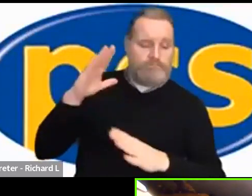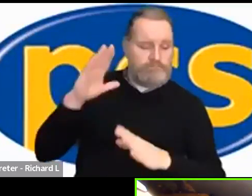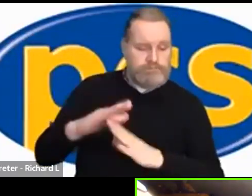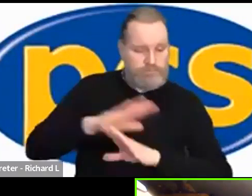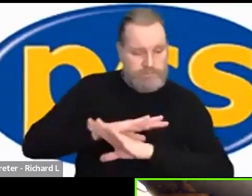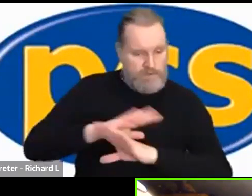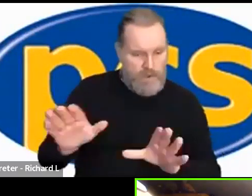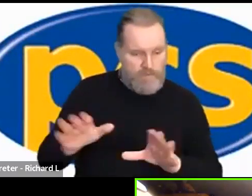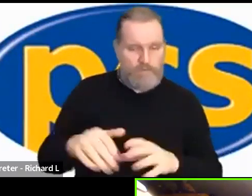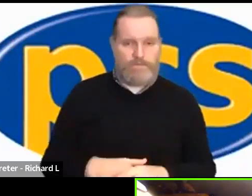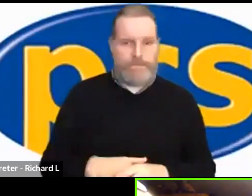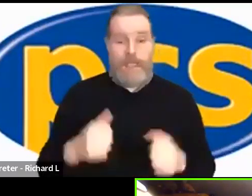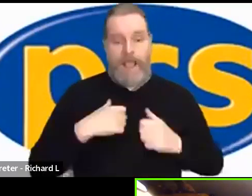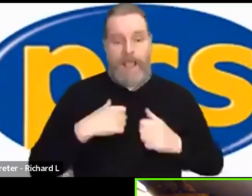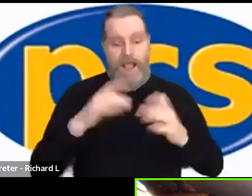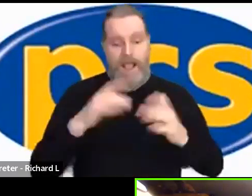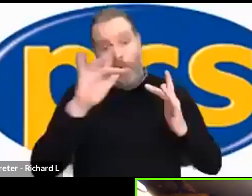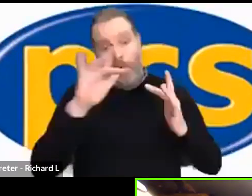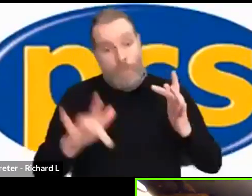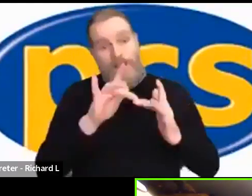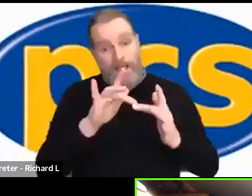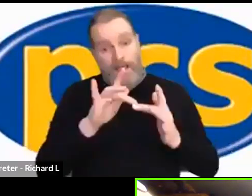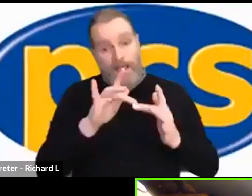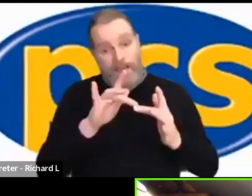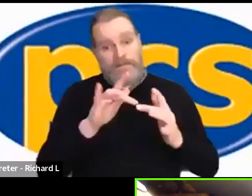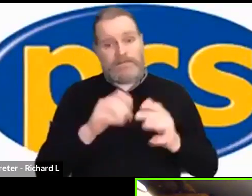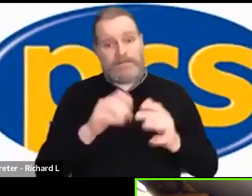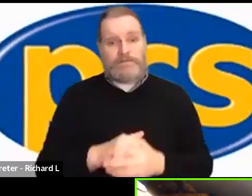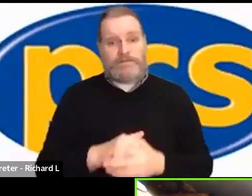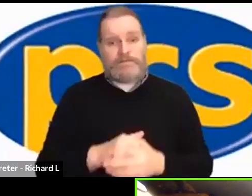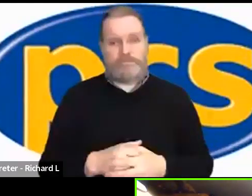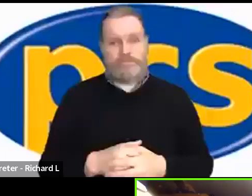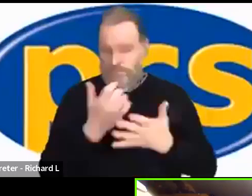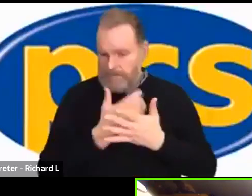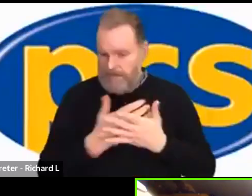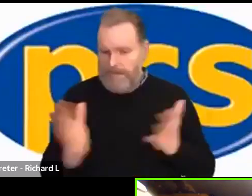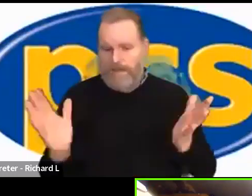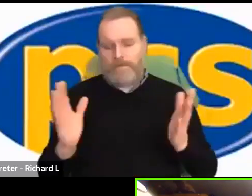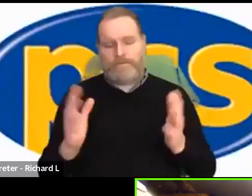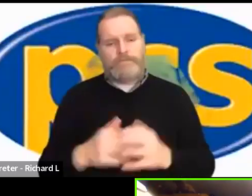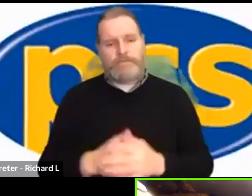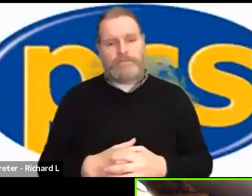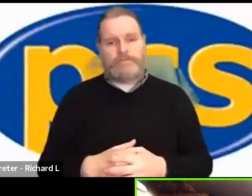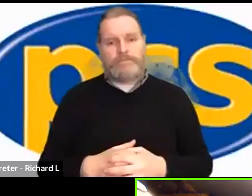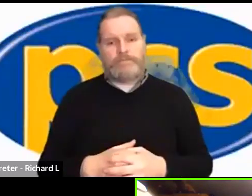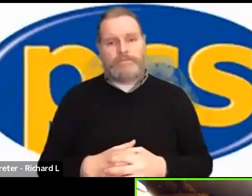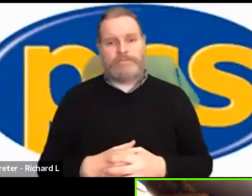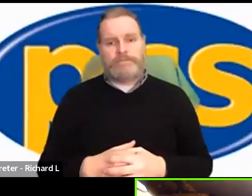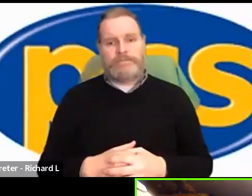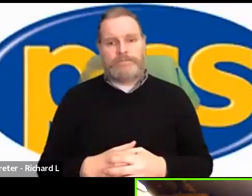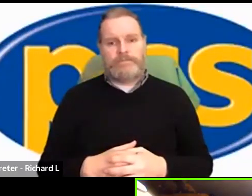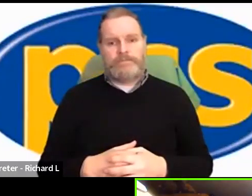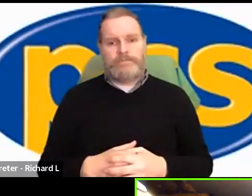please don't feel pressured in terms of all of that there is guidance there is guidance on on our website and on the Pcs Union, Facebook Facebook